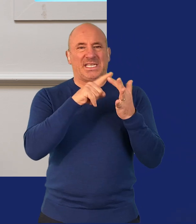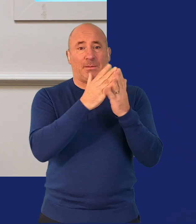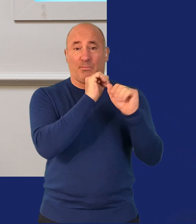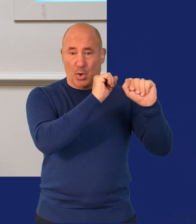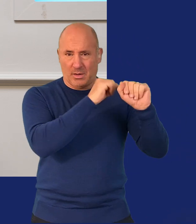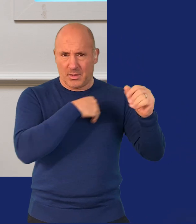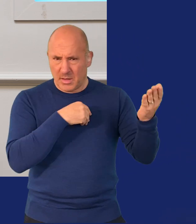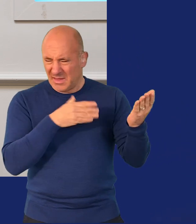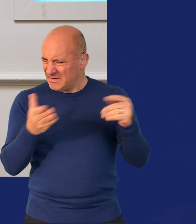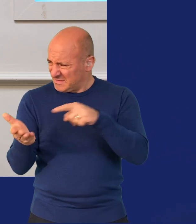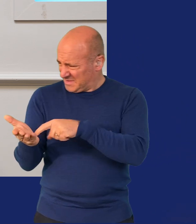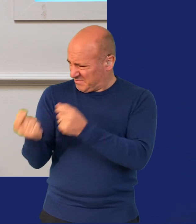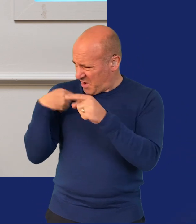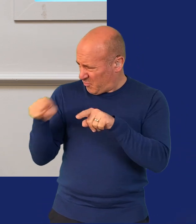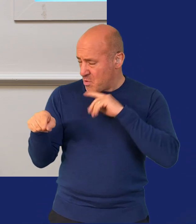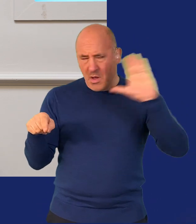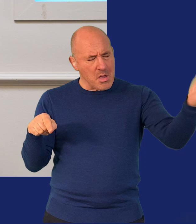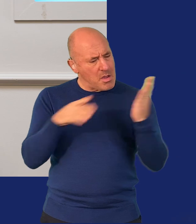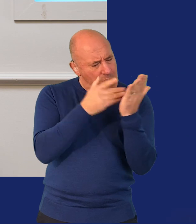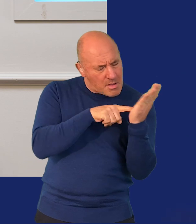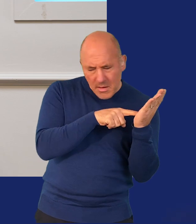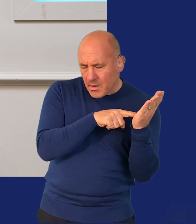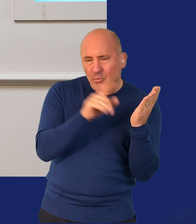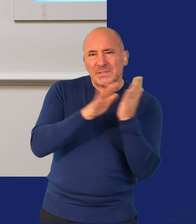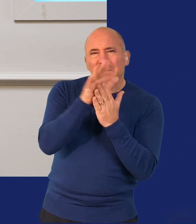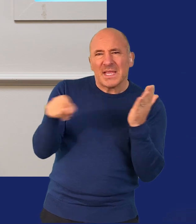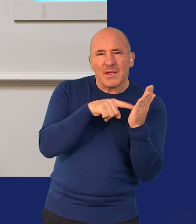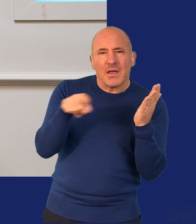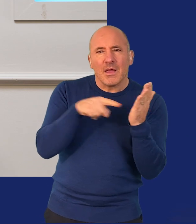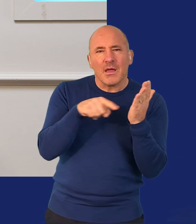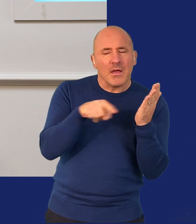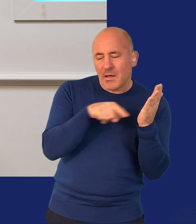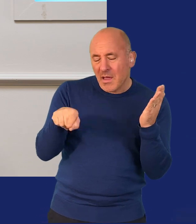and translate them into practical applications, I find incredibly helpful.